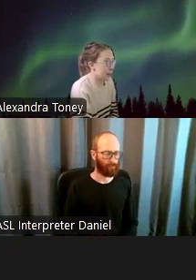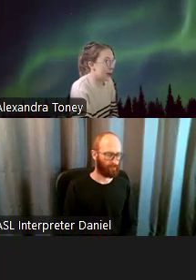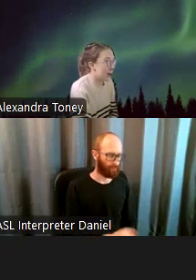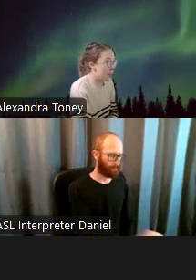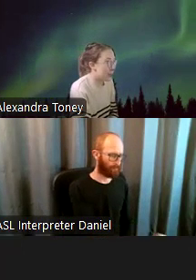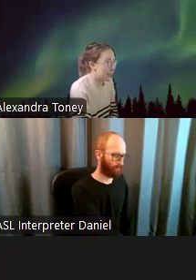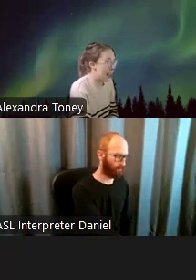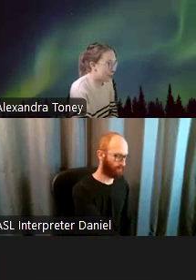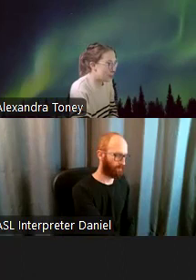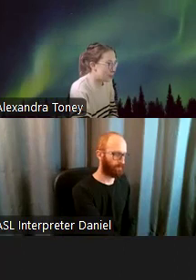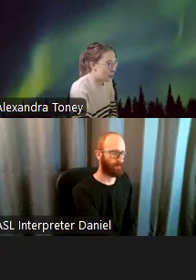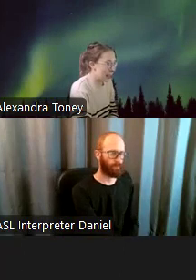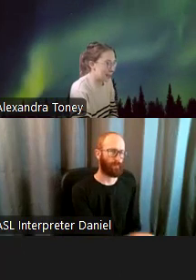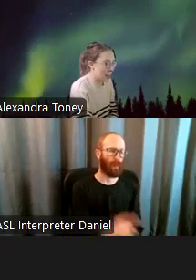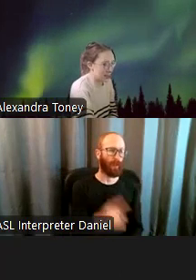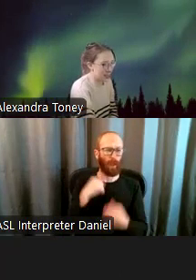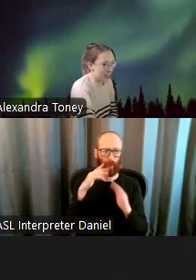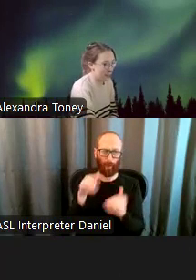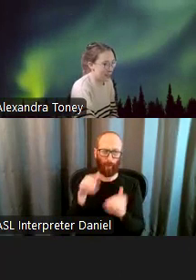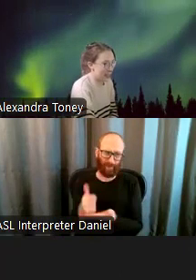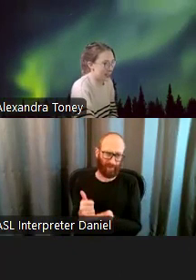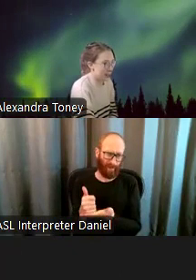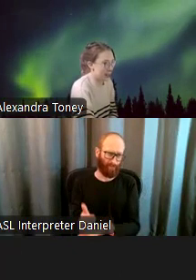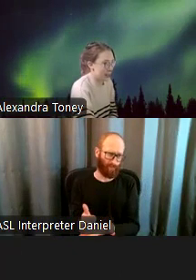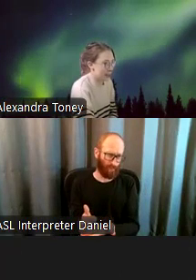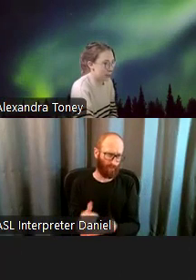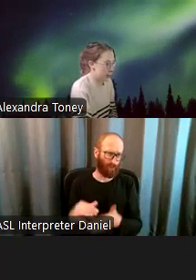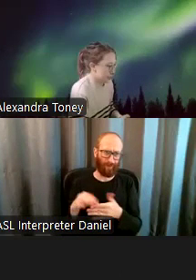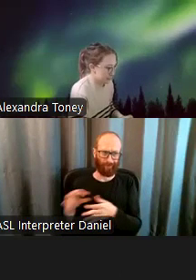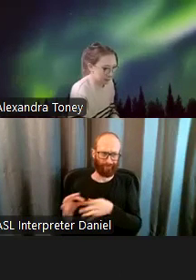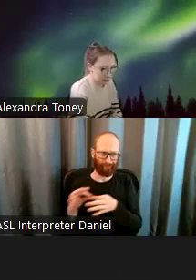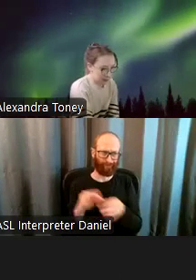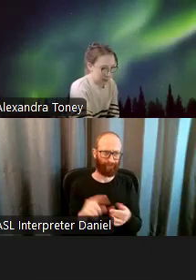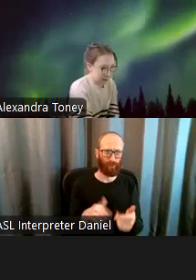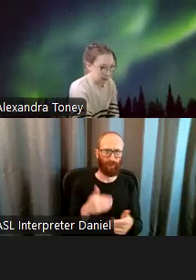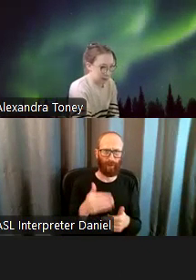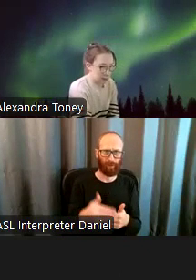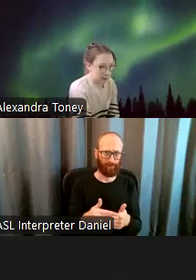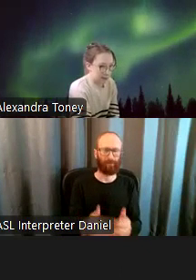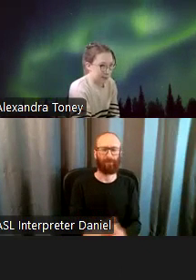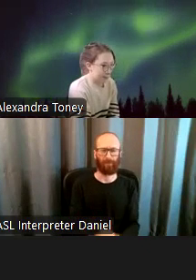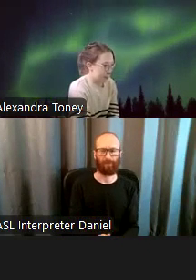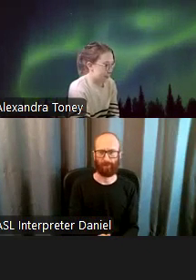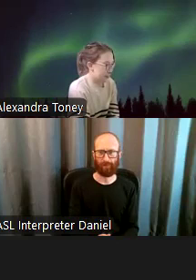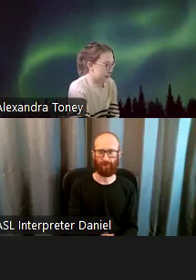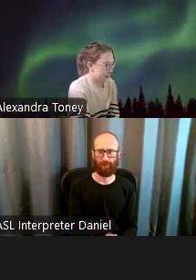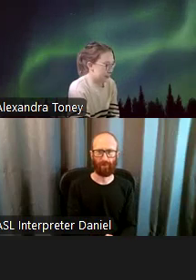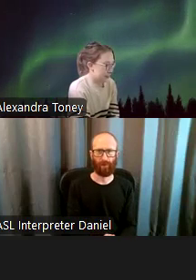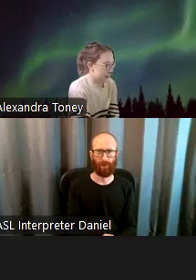so I hope this was helpful content as we connect to our next... yeah let's go to